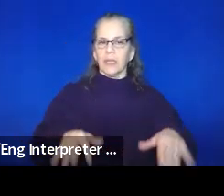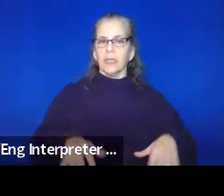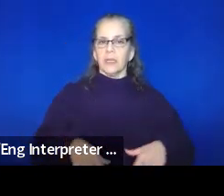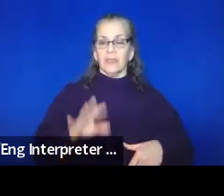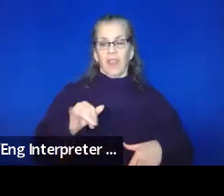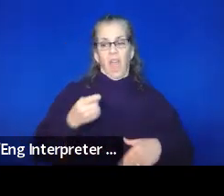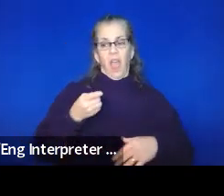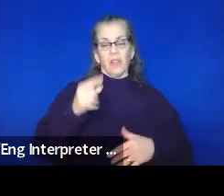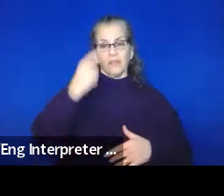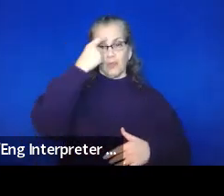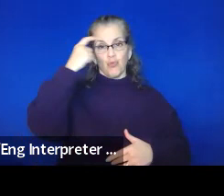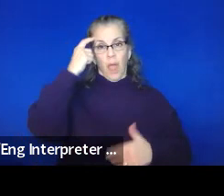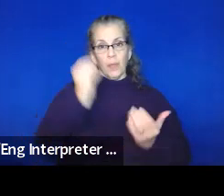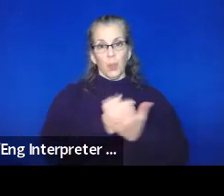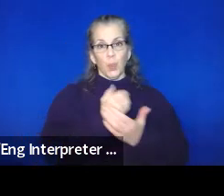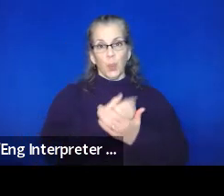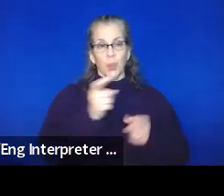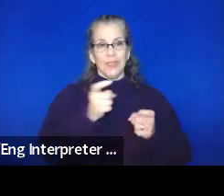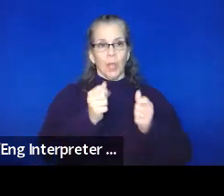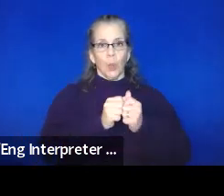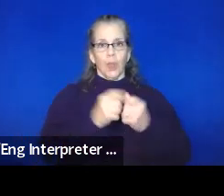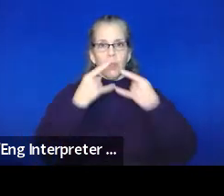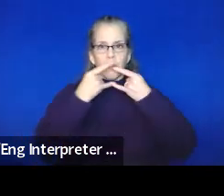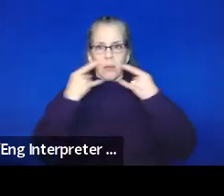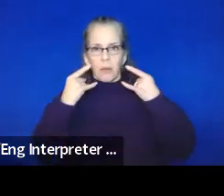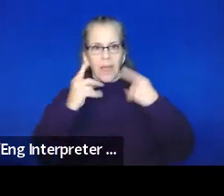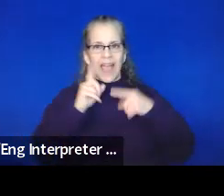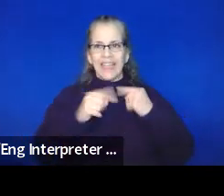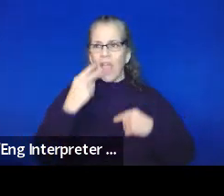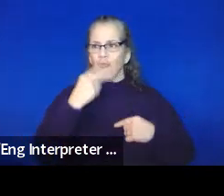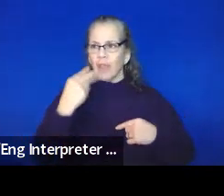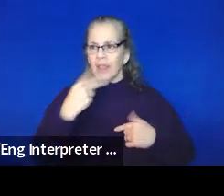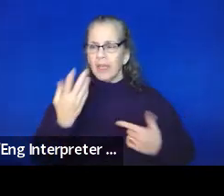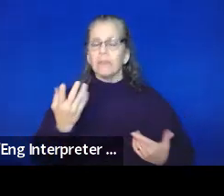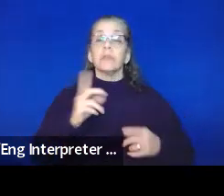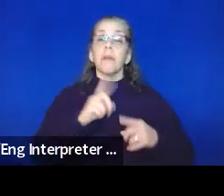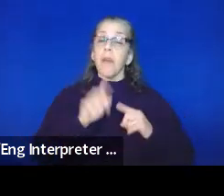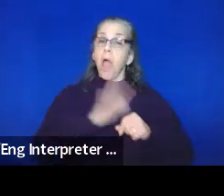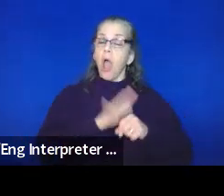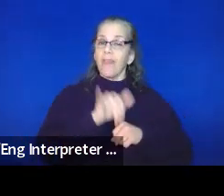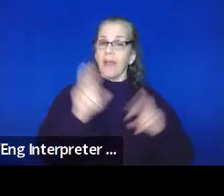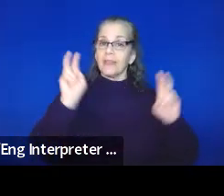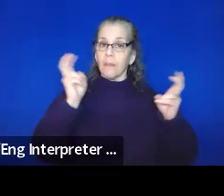with not being able to read lips. I thought that was a really good call out.